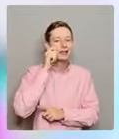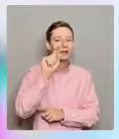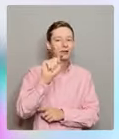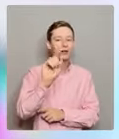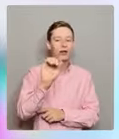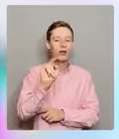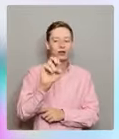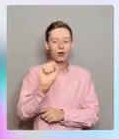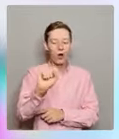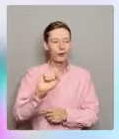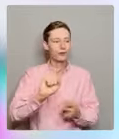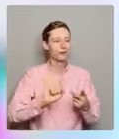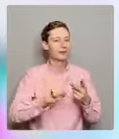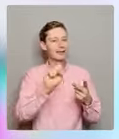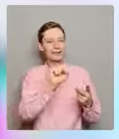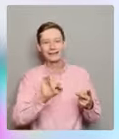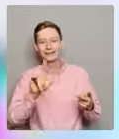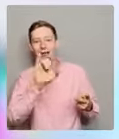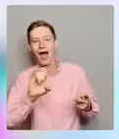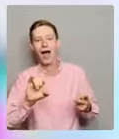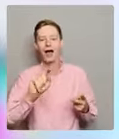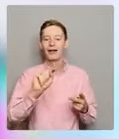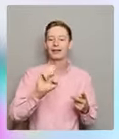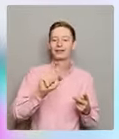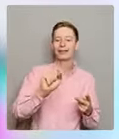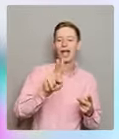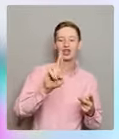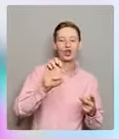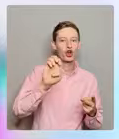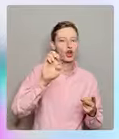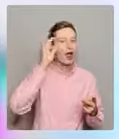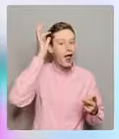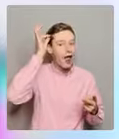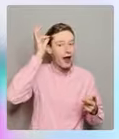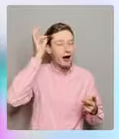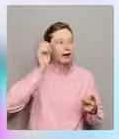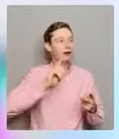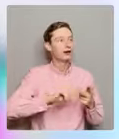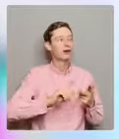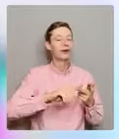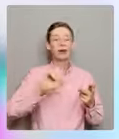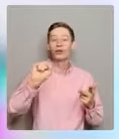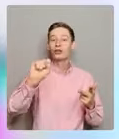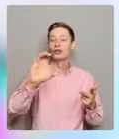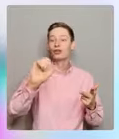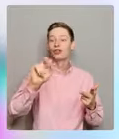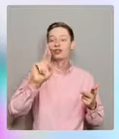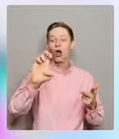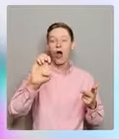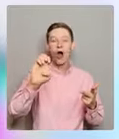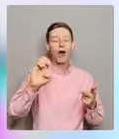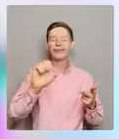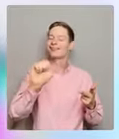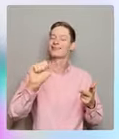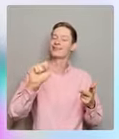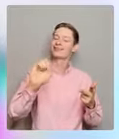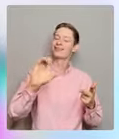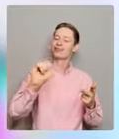for different skin tones or, you know, styles or textures of hair, or options for scars, or marks, or disabilities that that'll help them feel